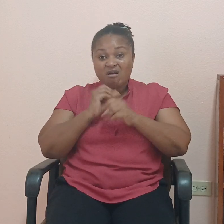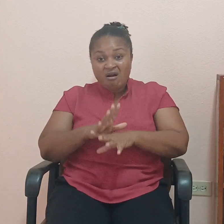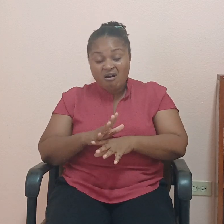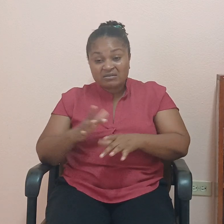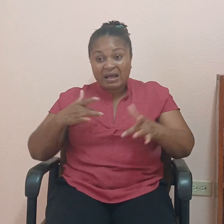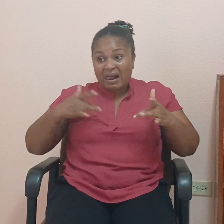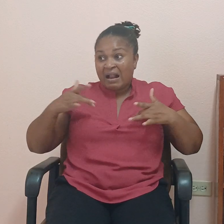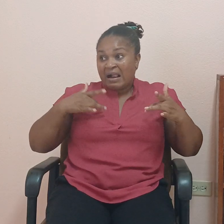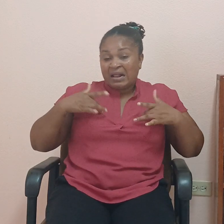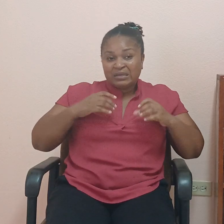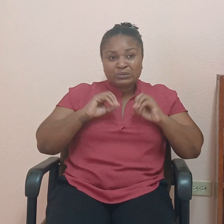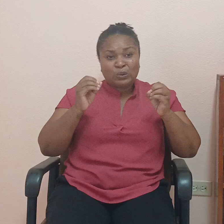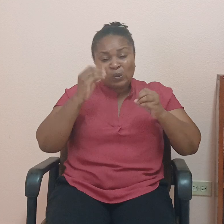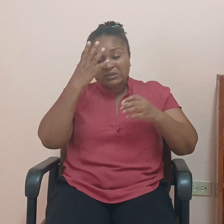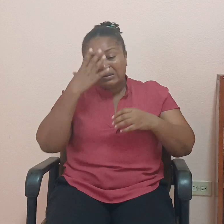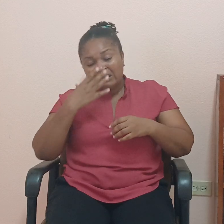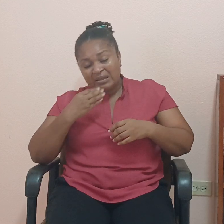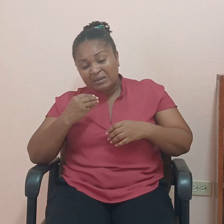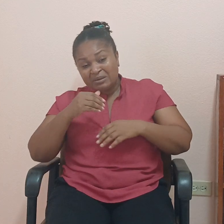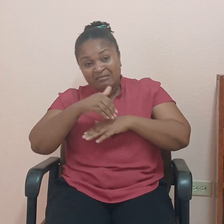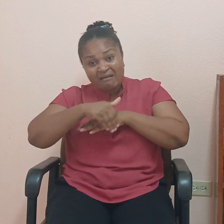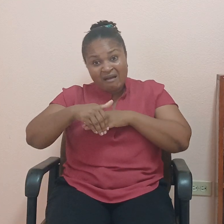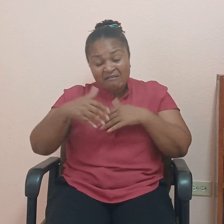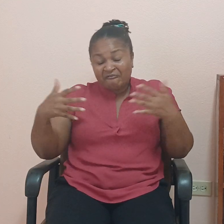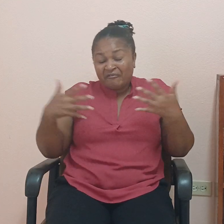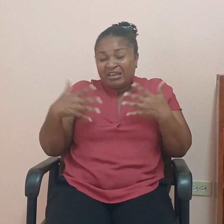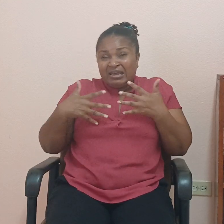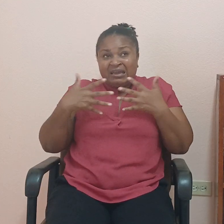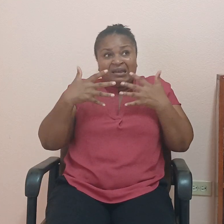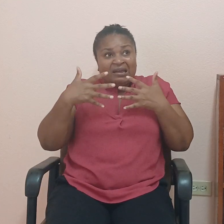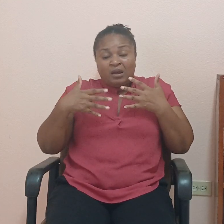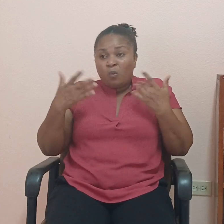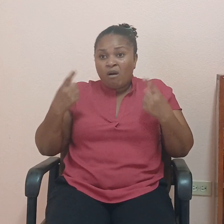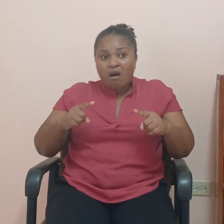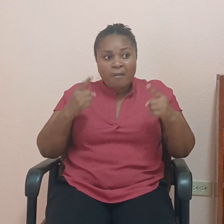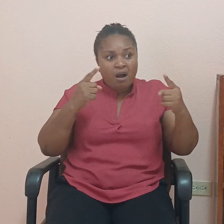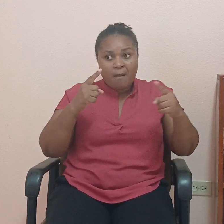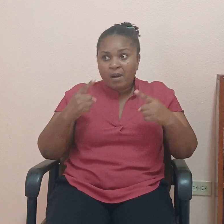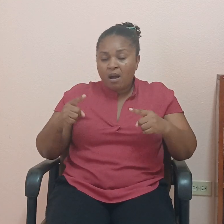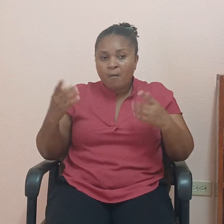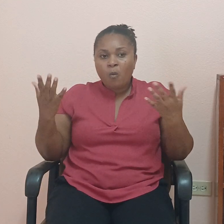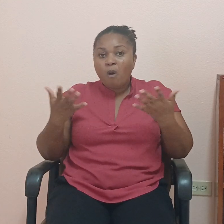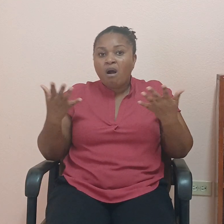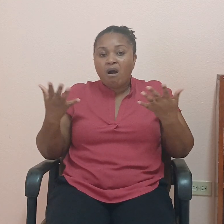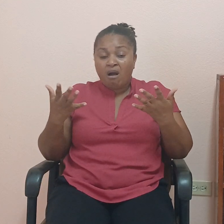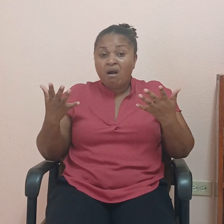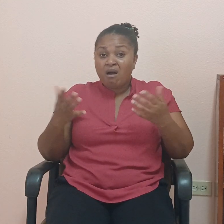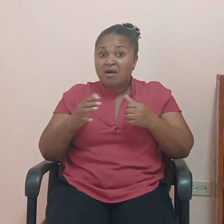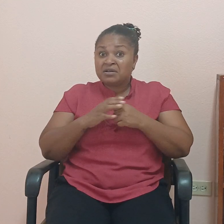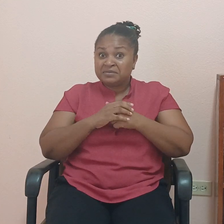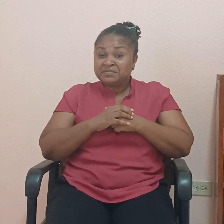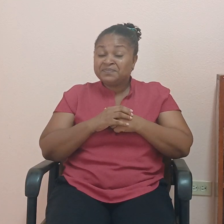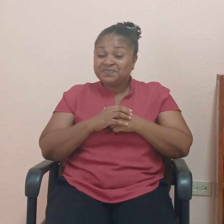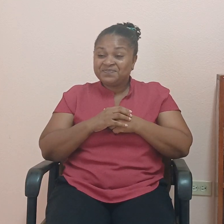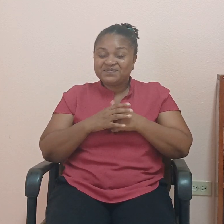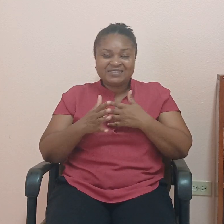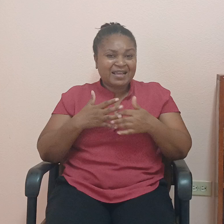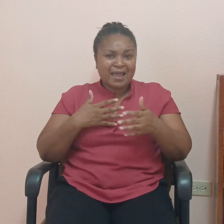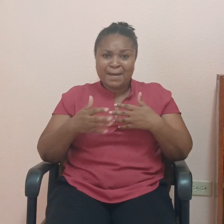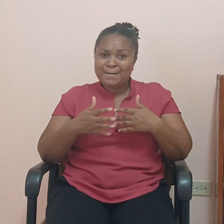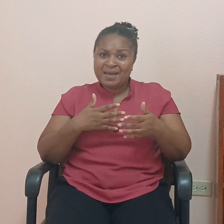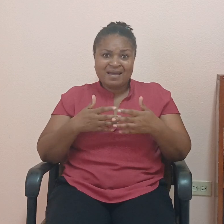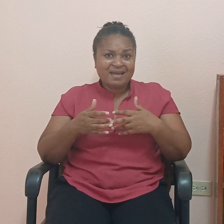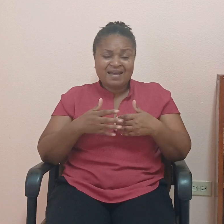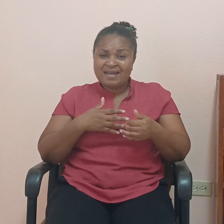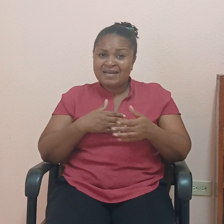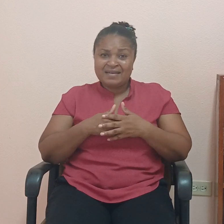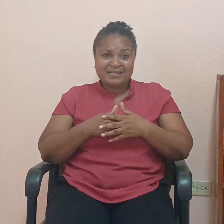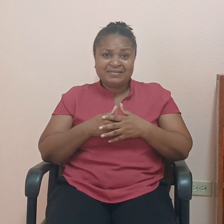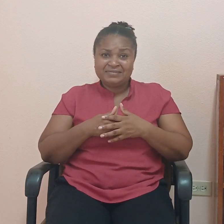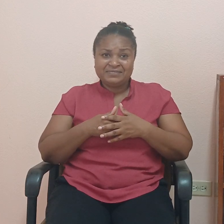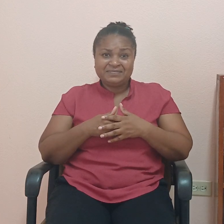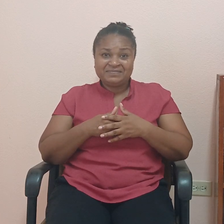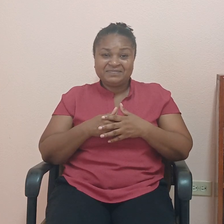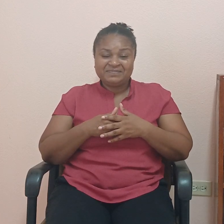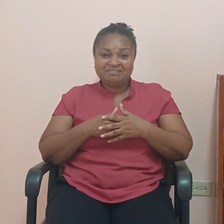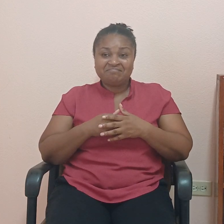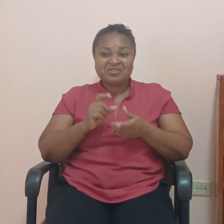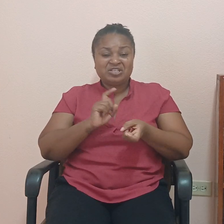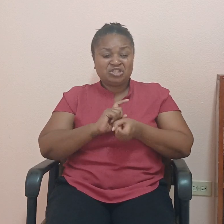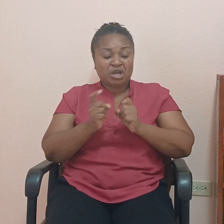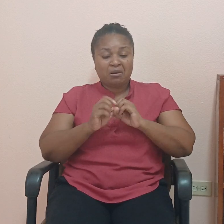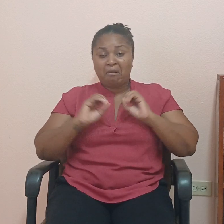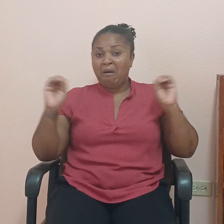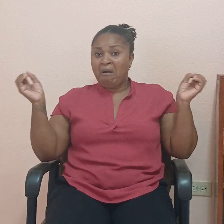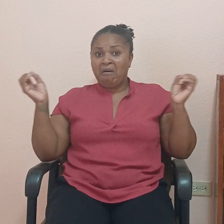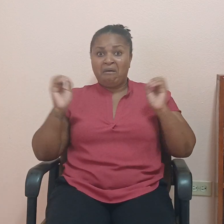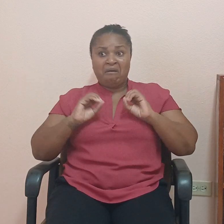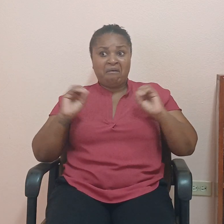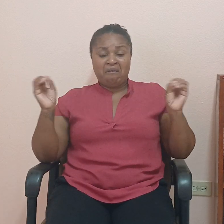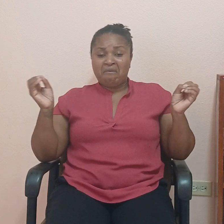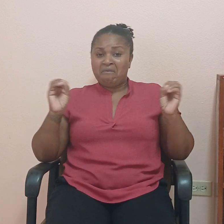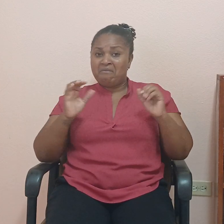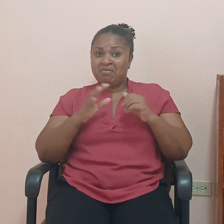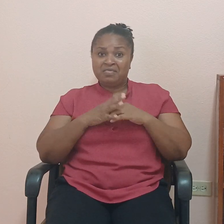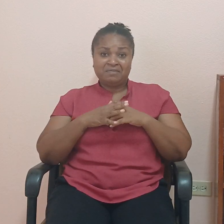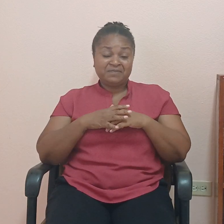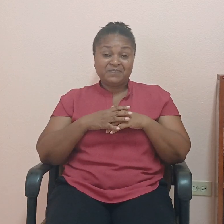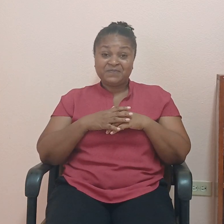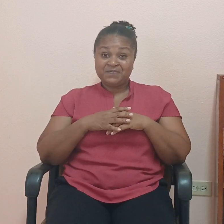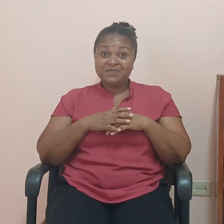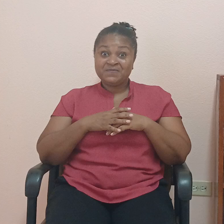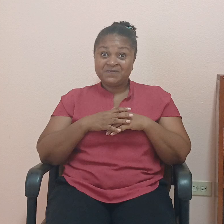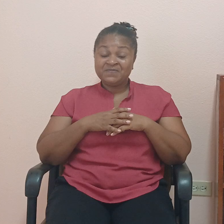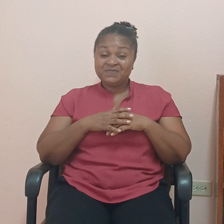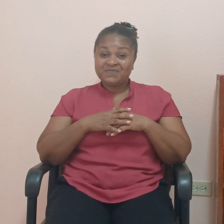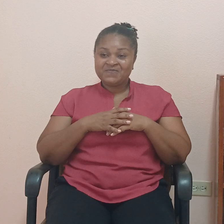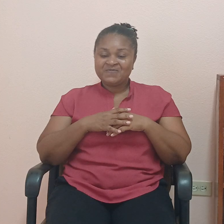SLEEPLESS NIGHTS AND FEAR OVER WHAT WILL HAPPEN. HOWEVER, THEY CHANGED NOTHING. SAINTS, WE CAN